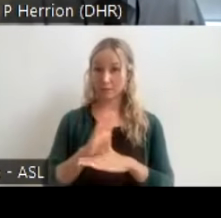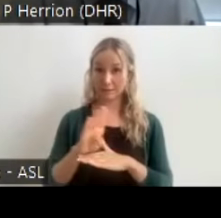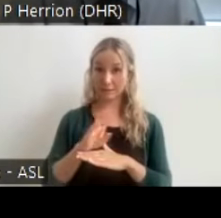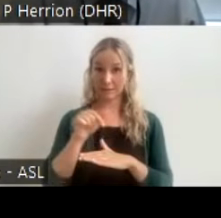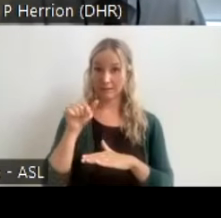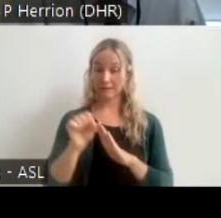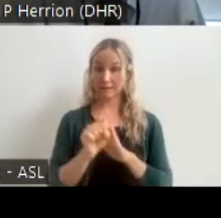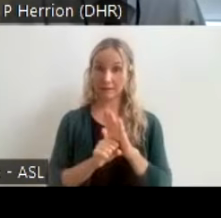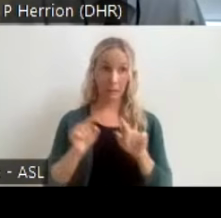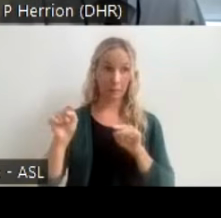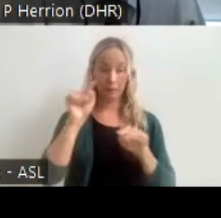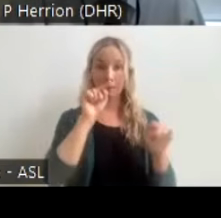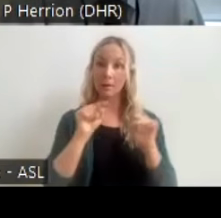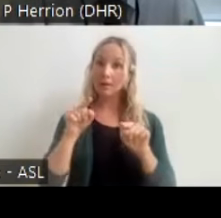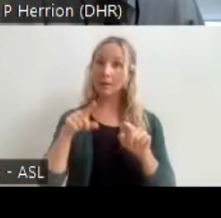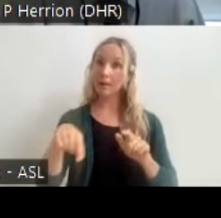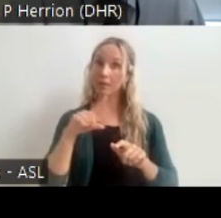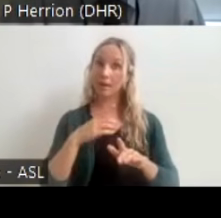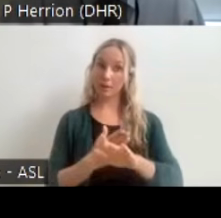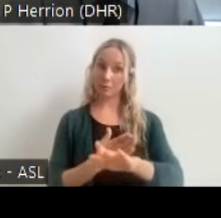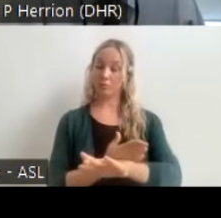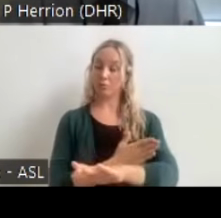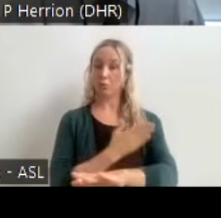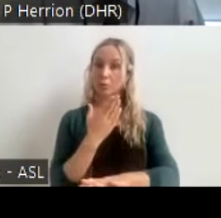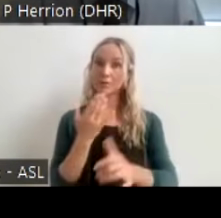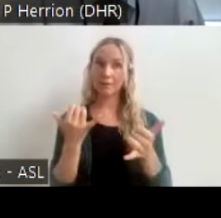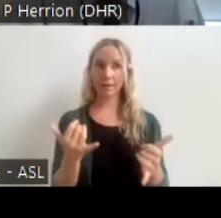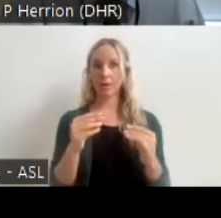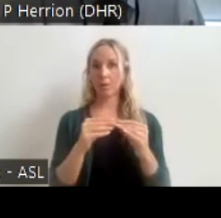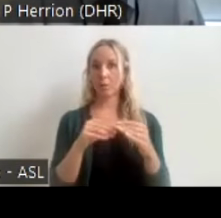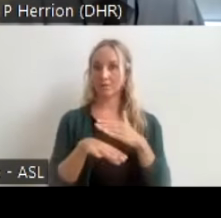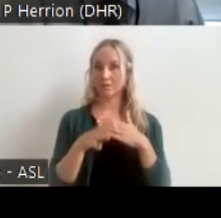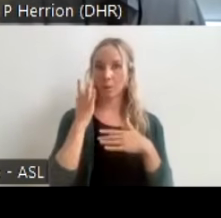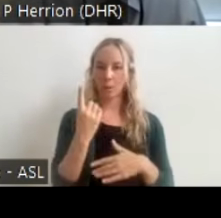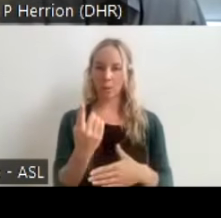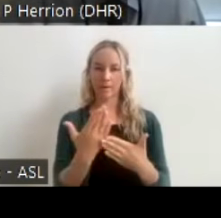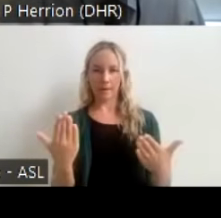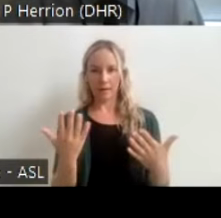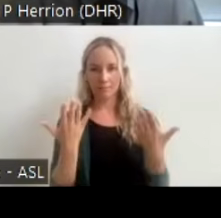a temporary ramp or permanent ramp and again, we're looking